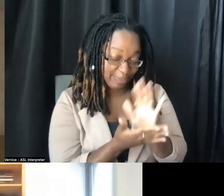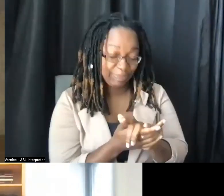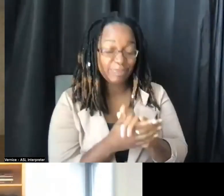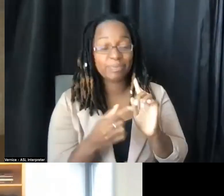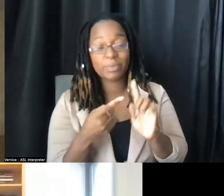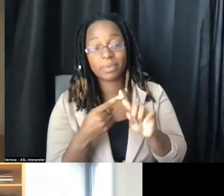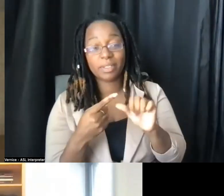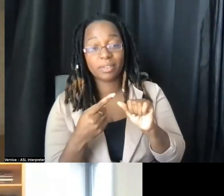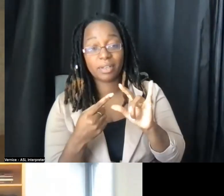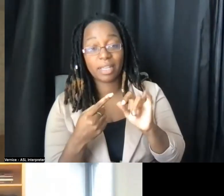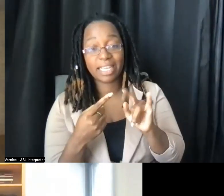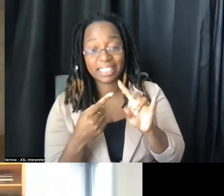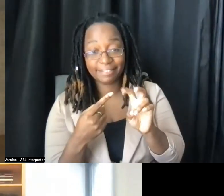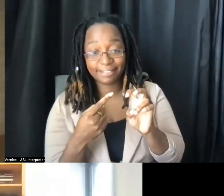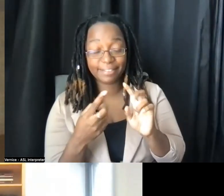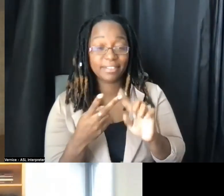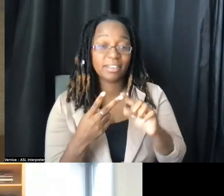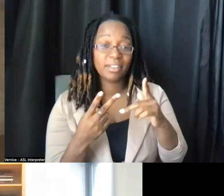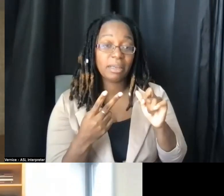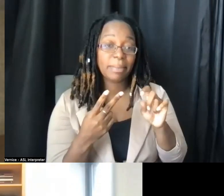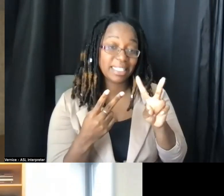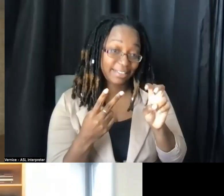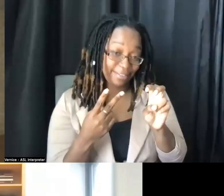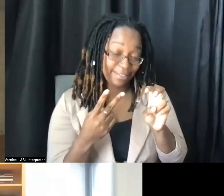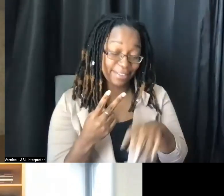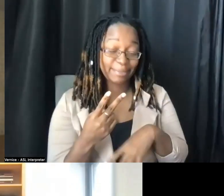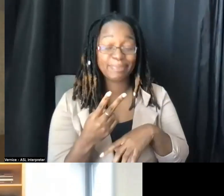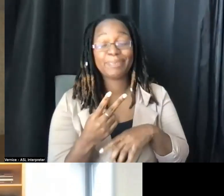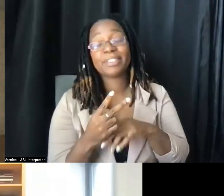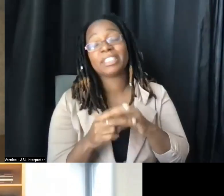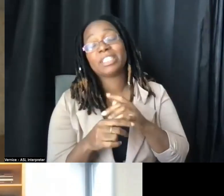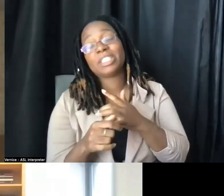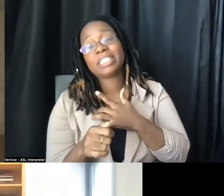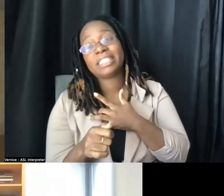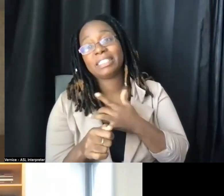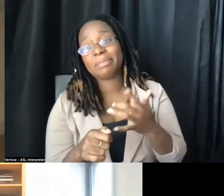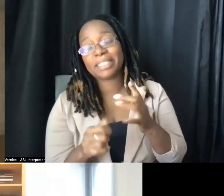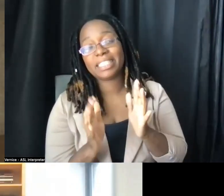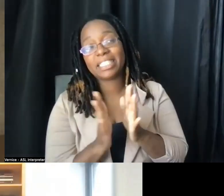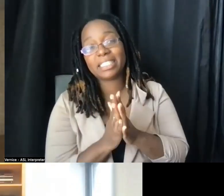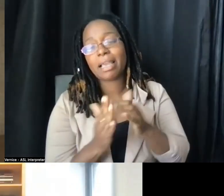There are two ways I initiate conversation. One is active and one is passive.